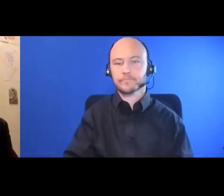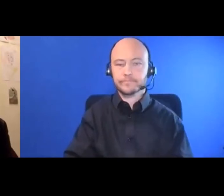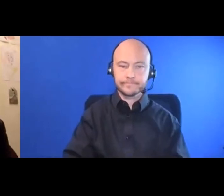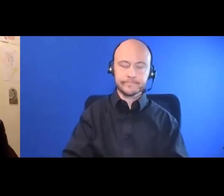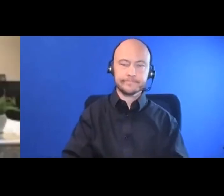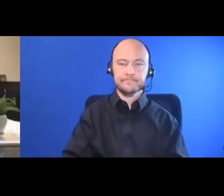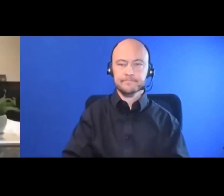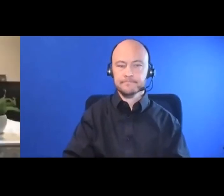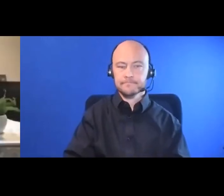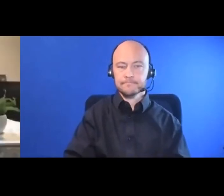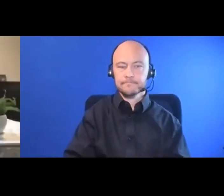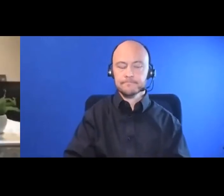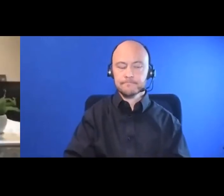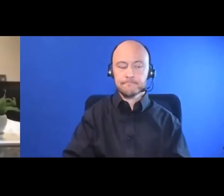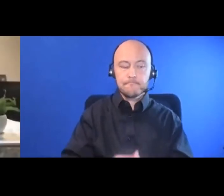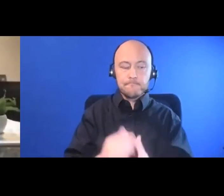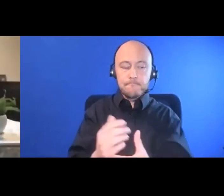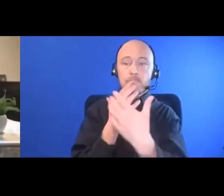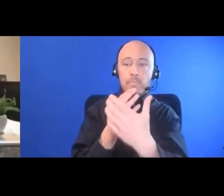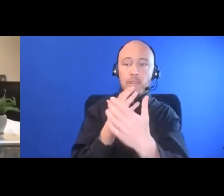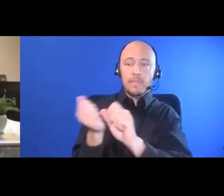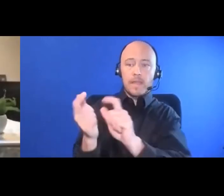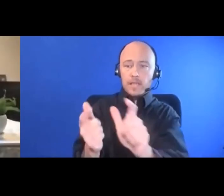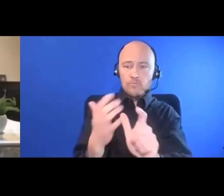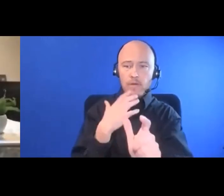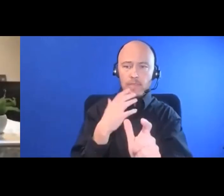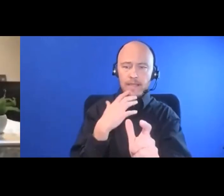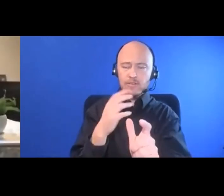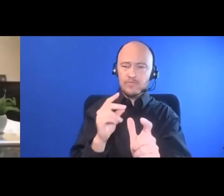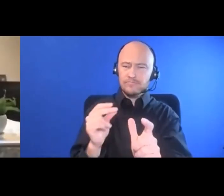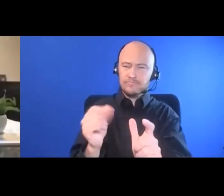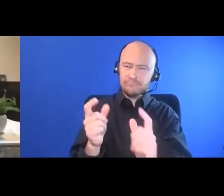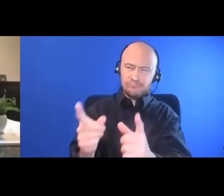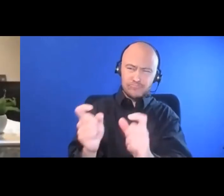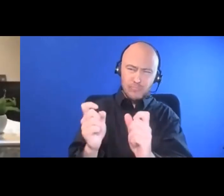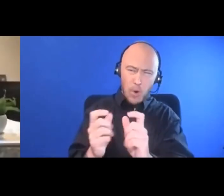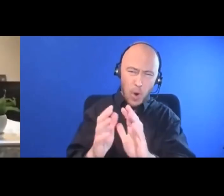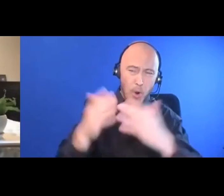Thank you all, and really, thanks for being so radically open and honest